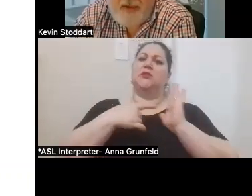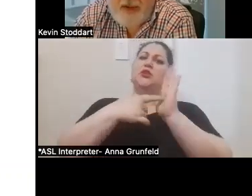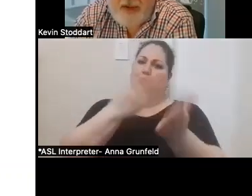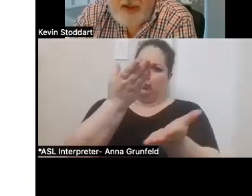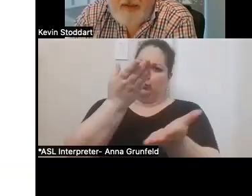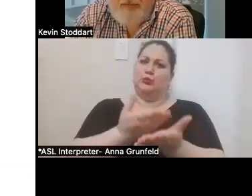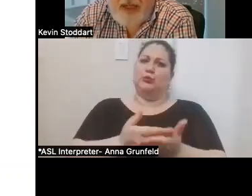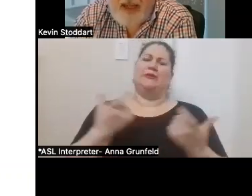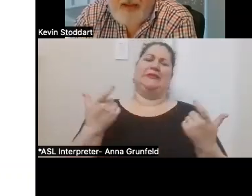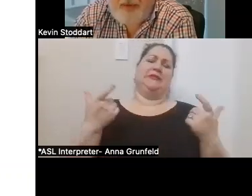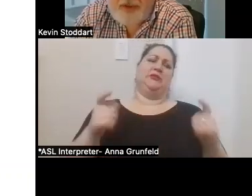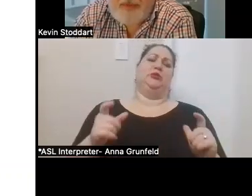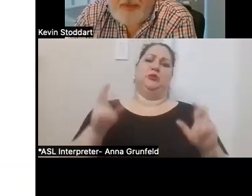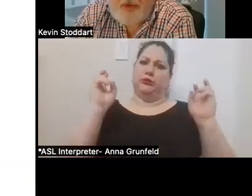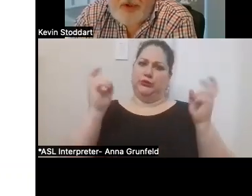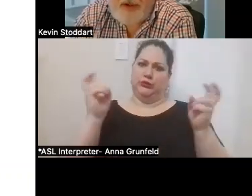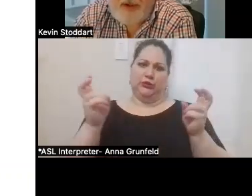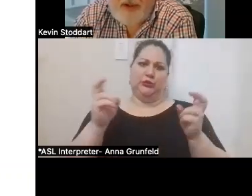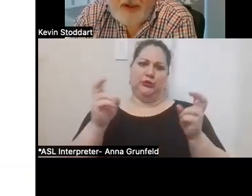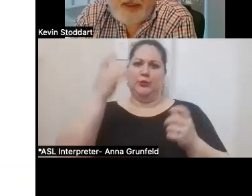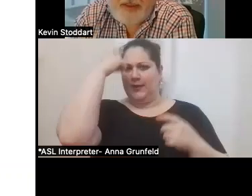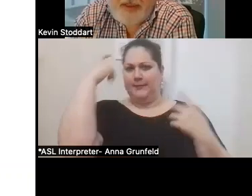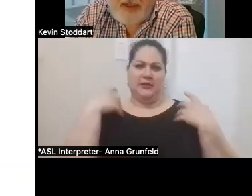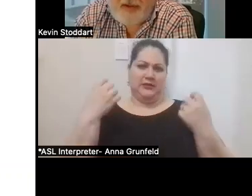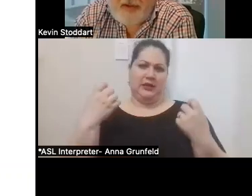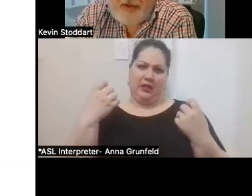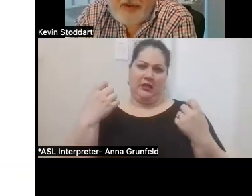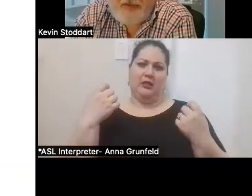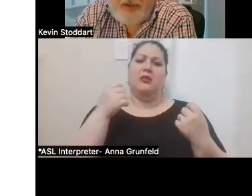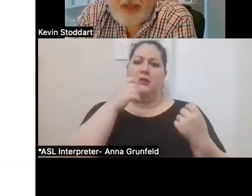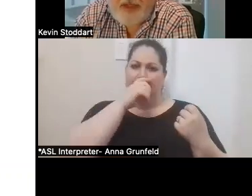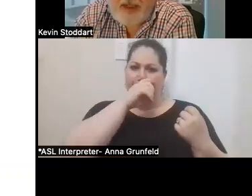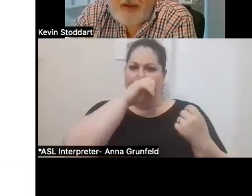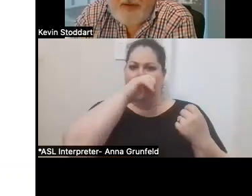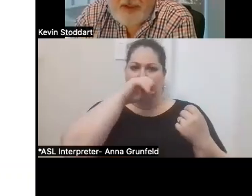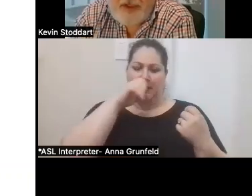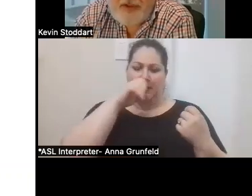in being able to support autistic adults with mental health issues.